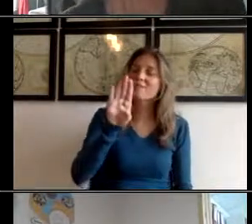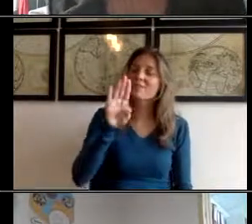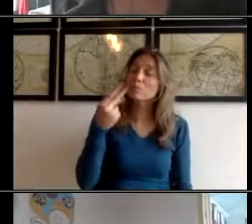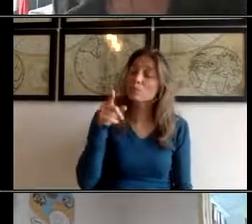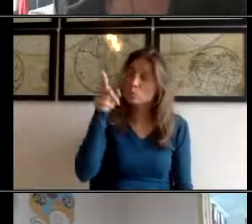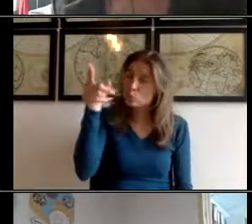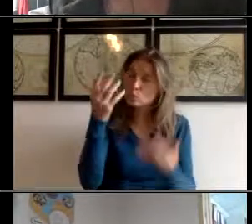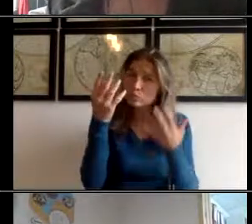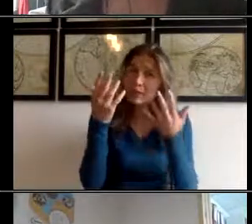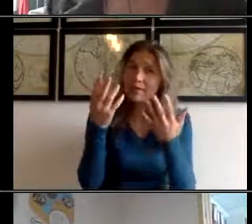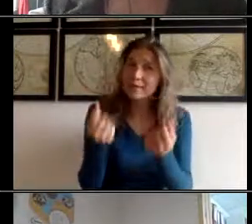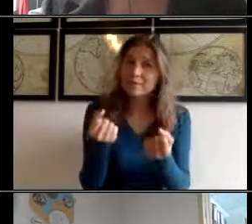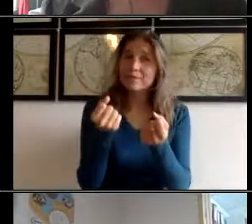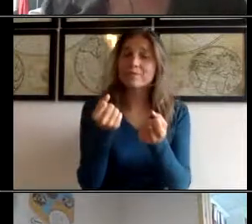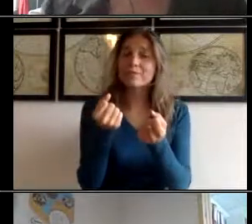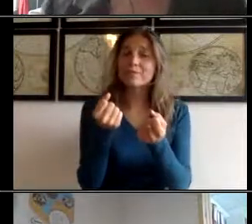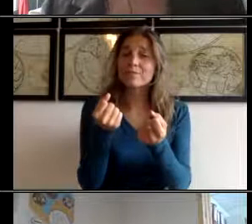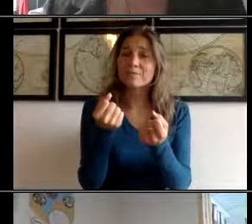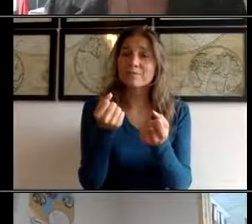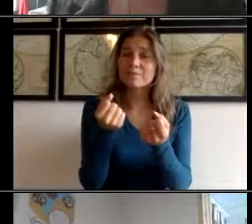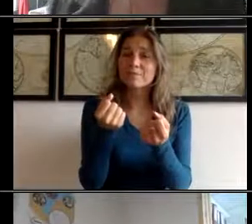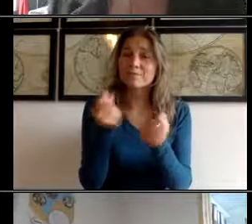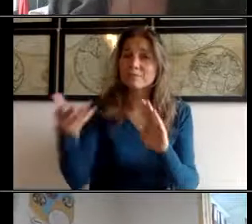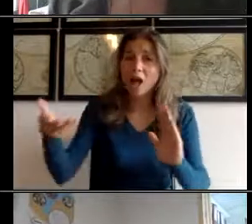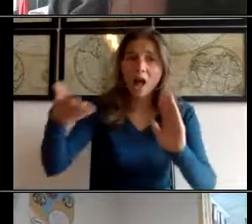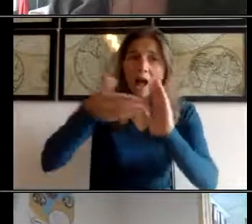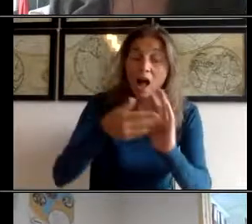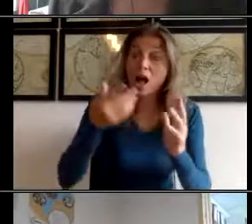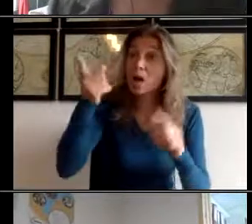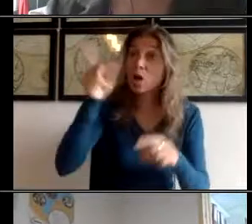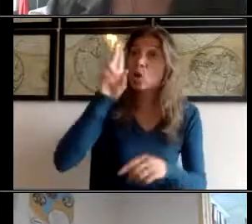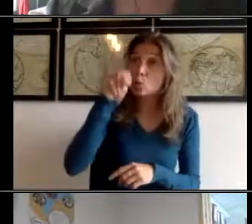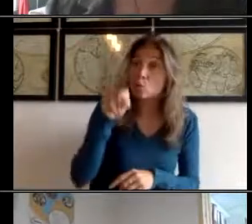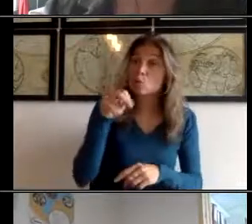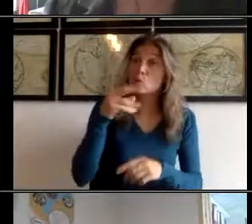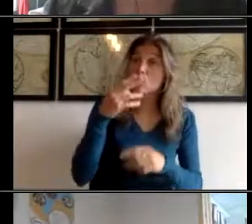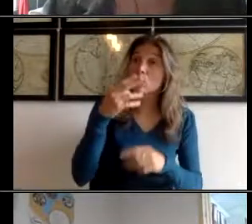Are you aware how it is dealt with, good practices in the UNV programme?